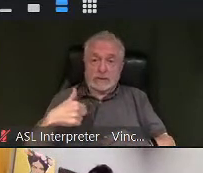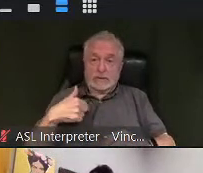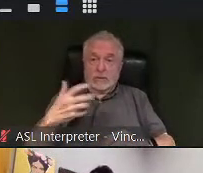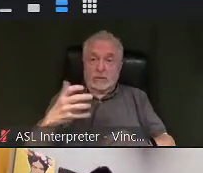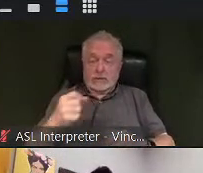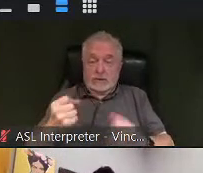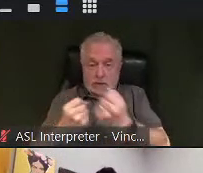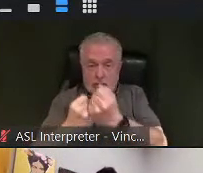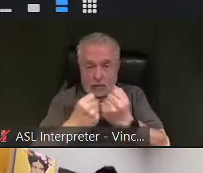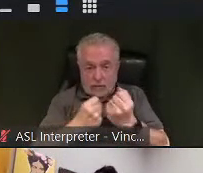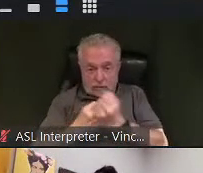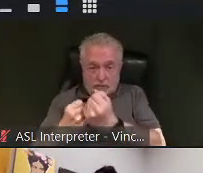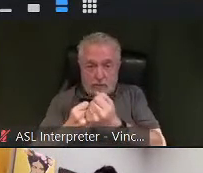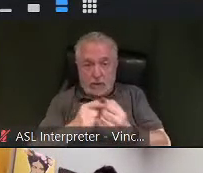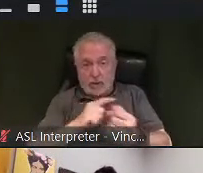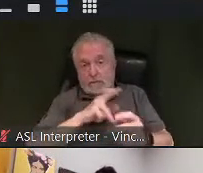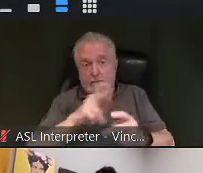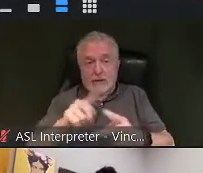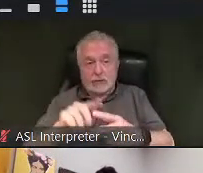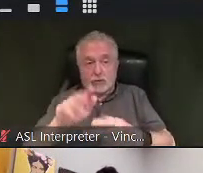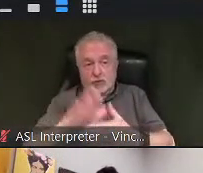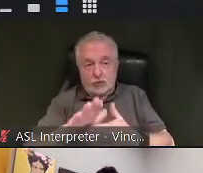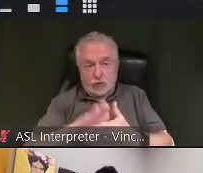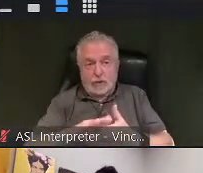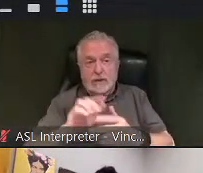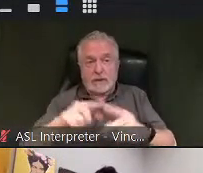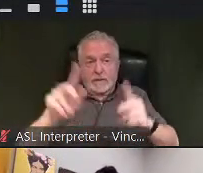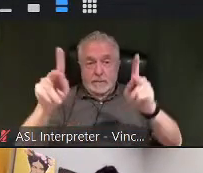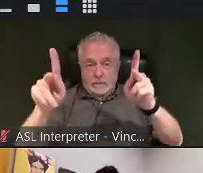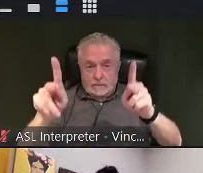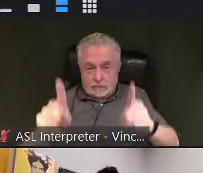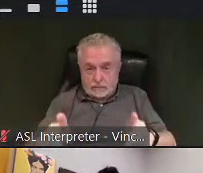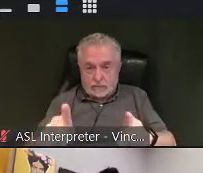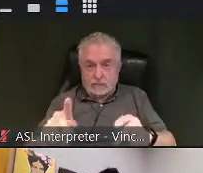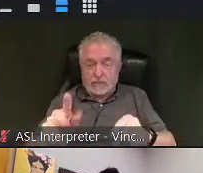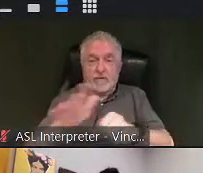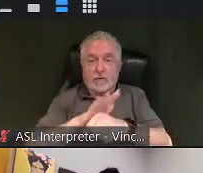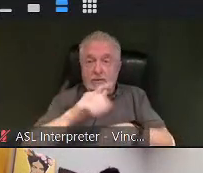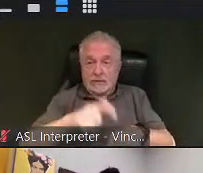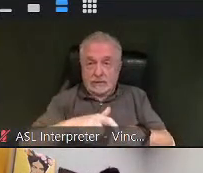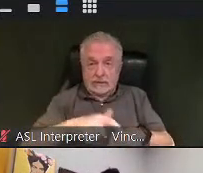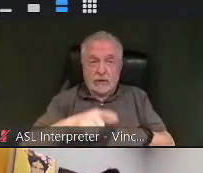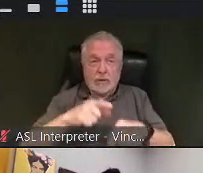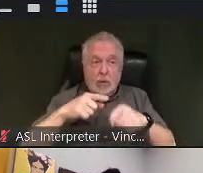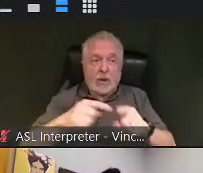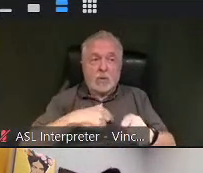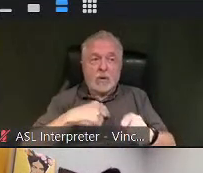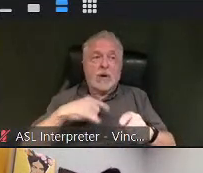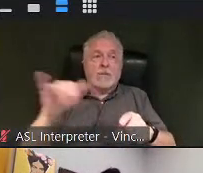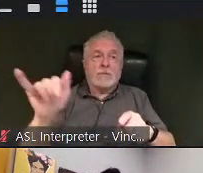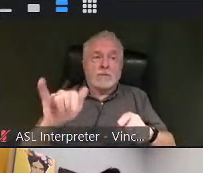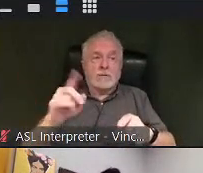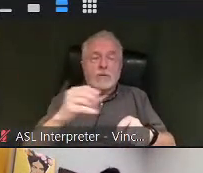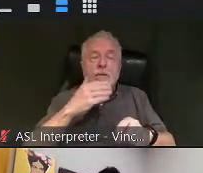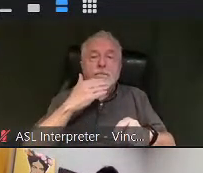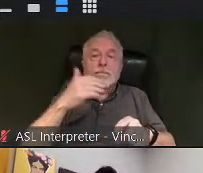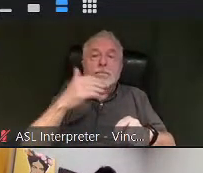support our return to school and person full time while we also do our best to